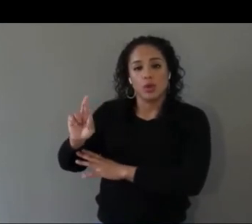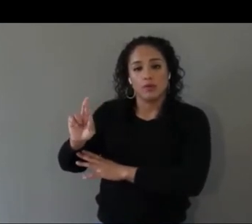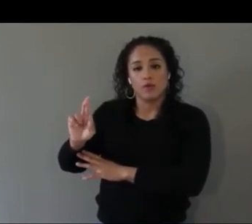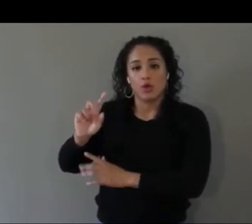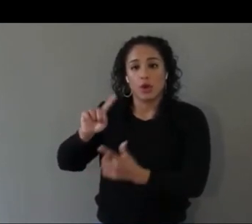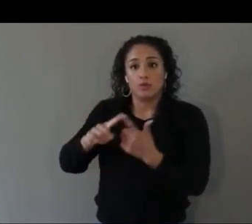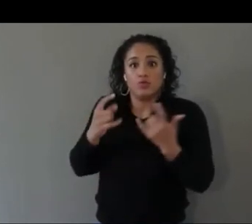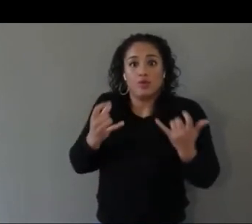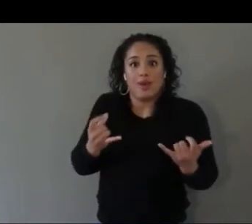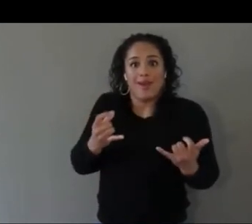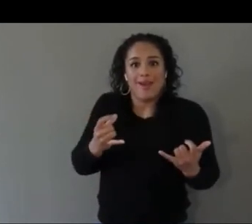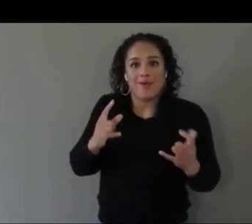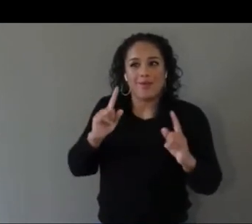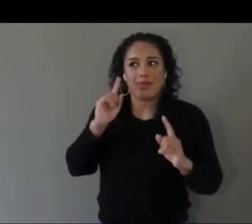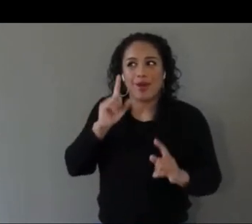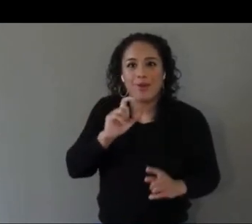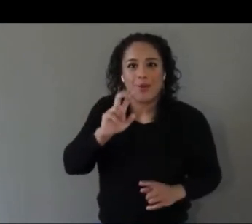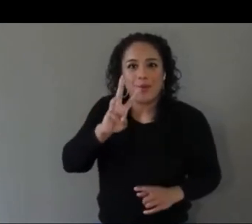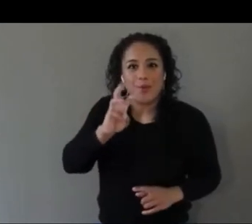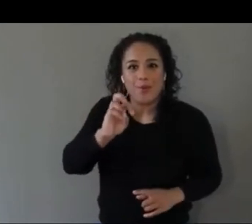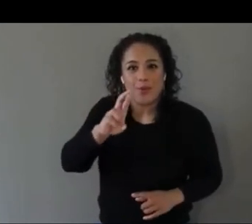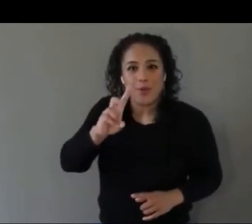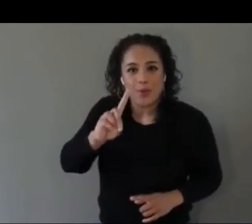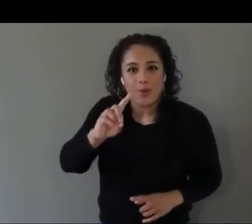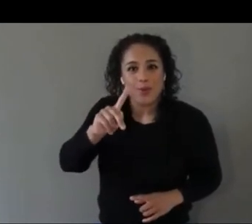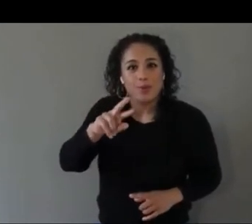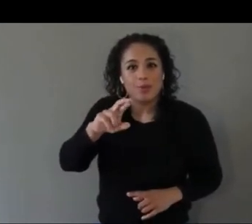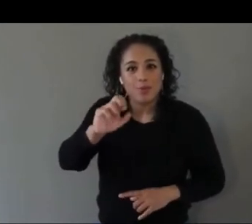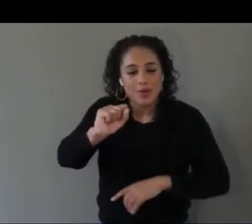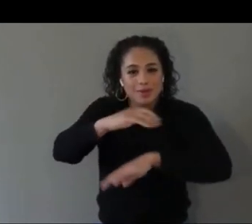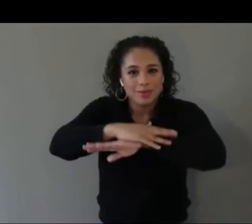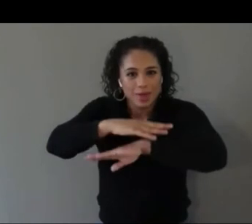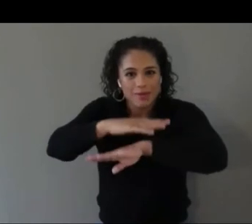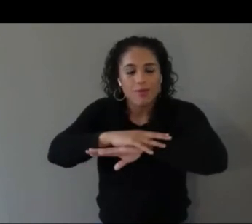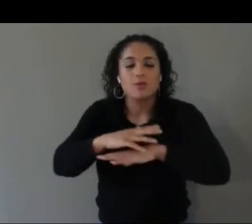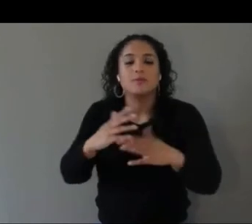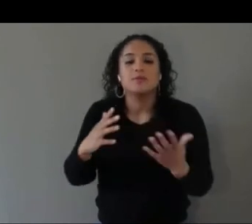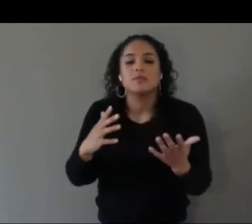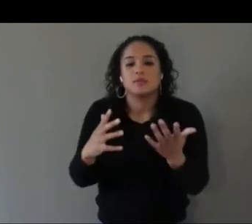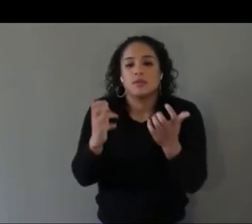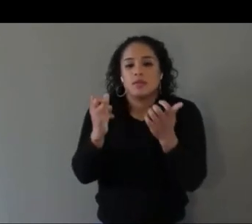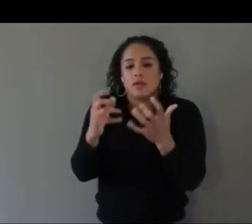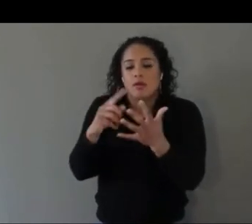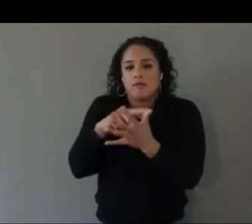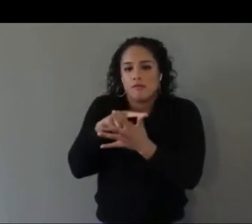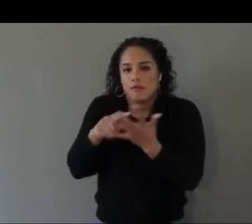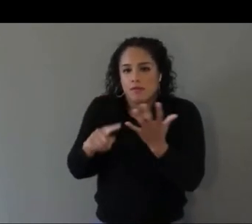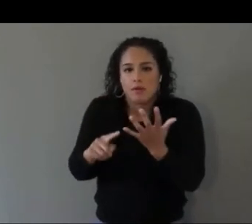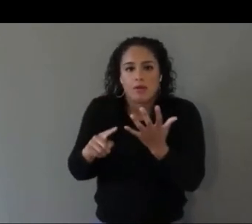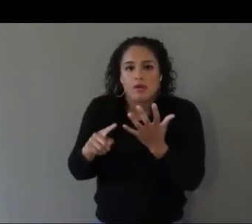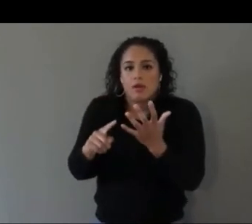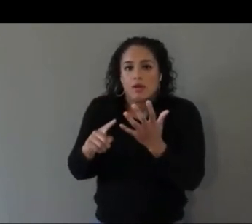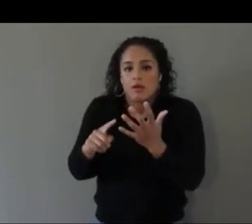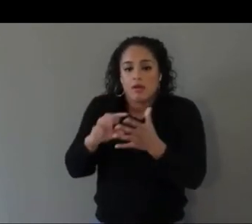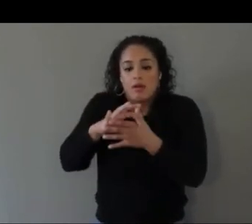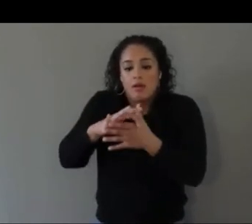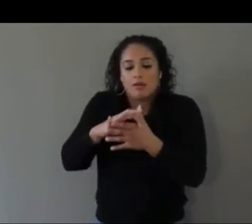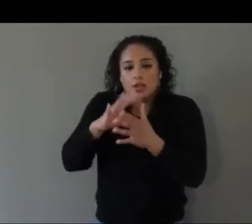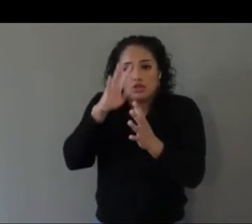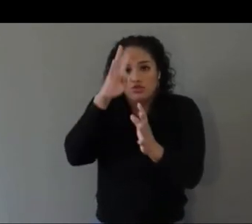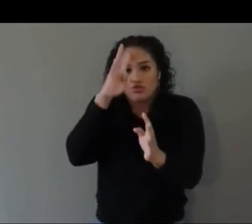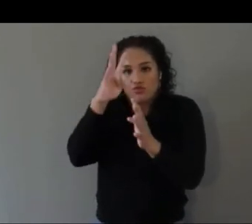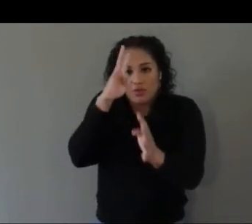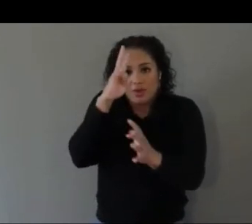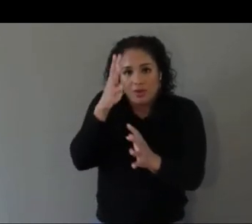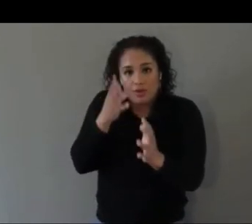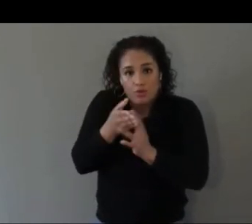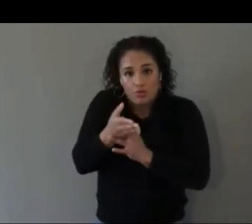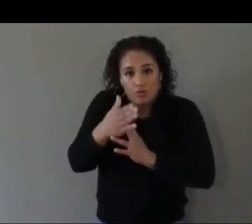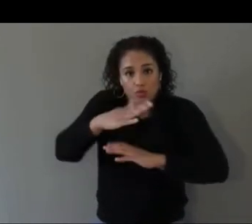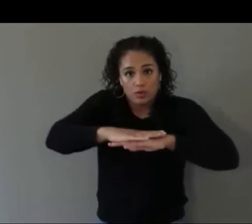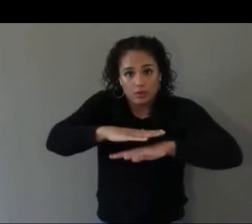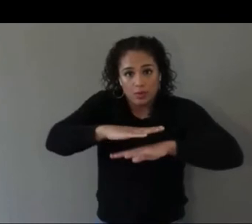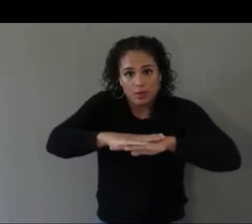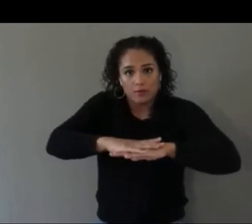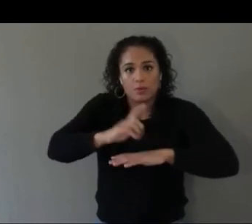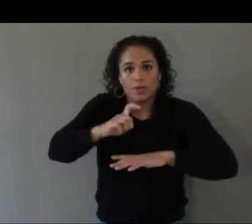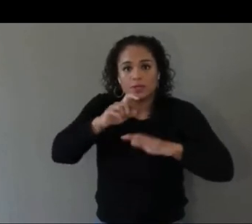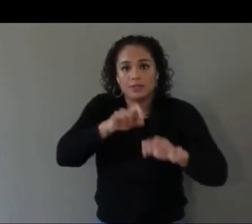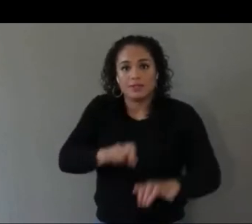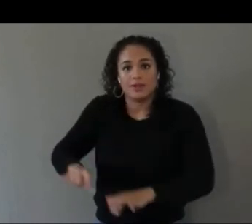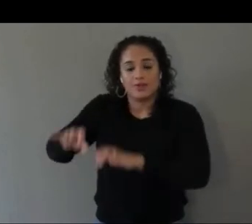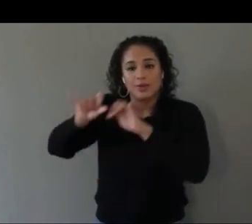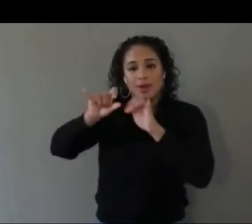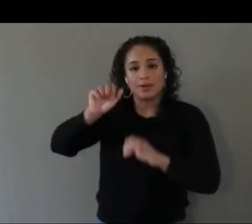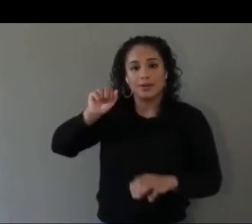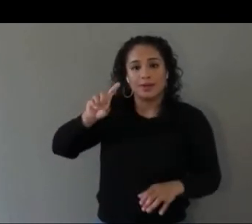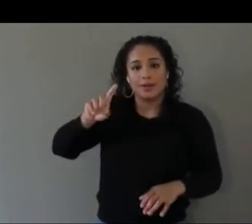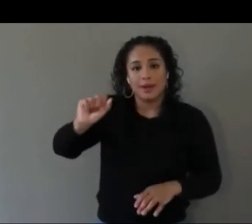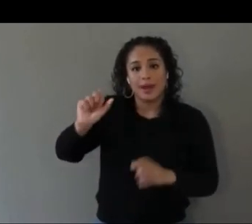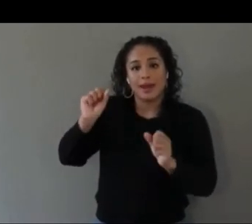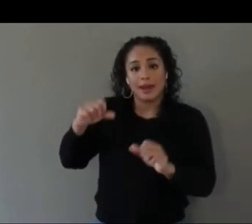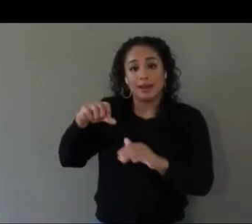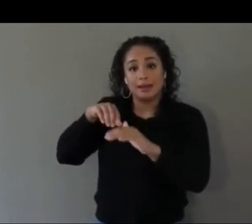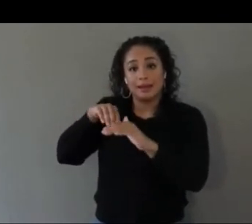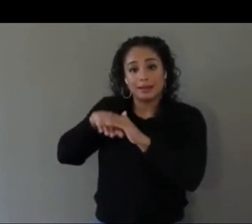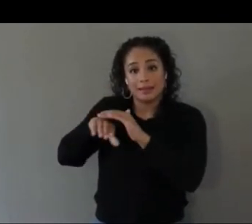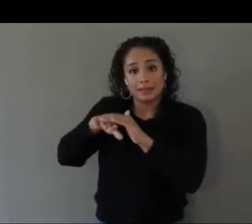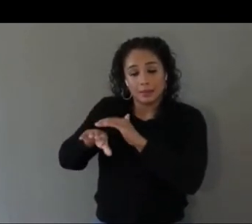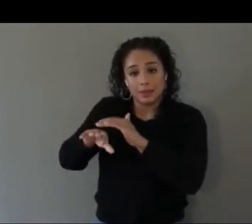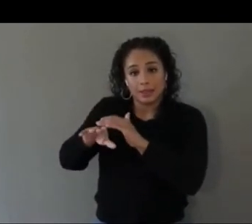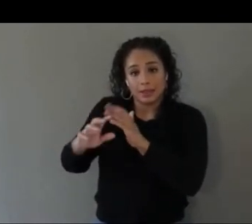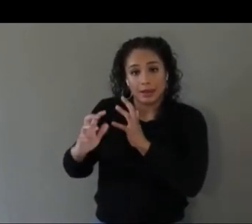A lot of the way content is being created on those platforms, has been standardized, with accessibility compliance built in.